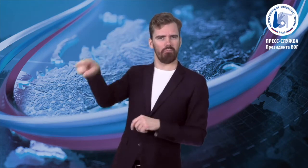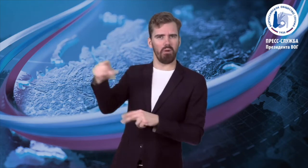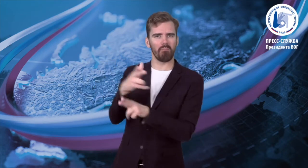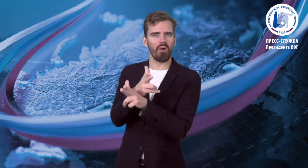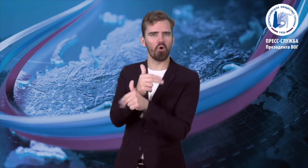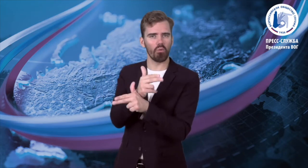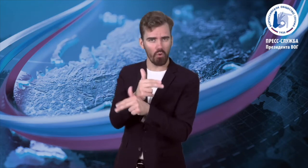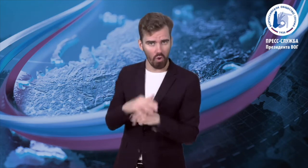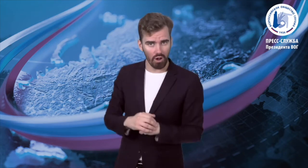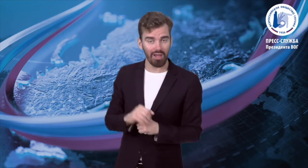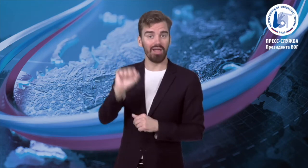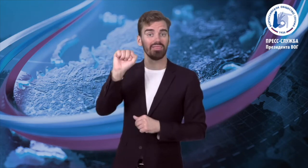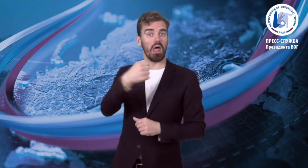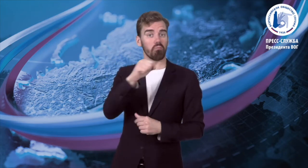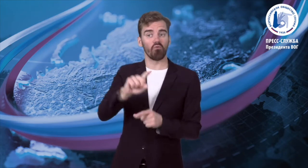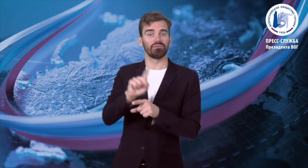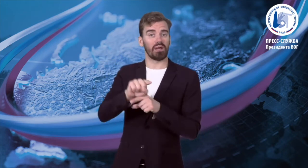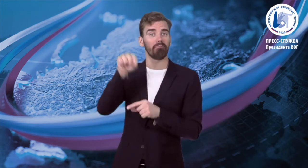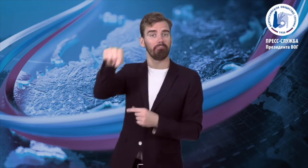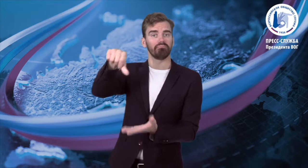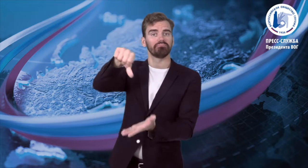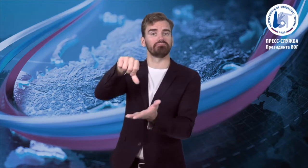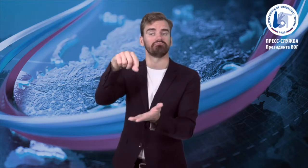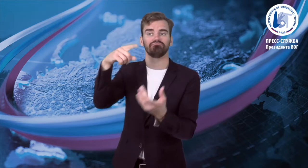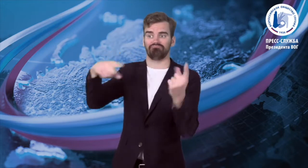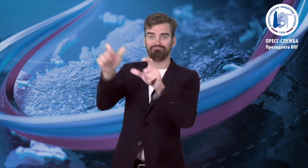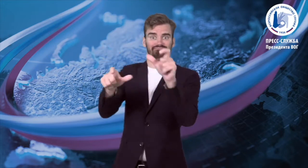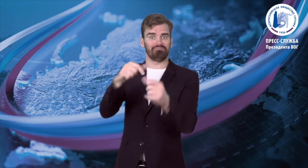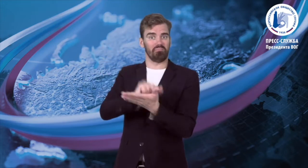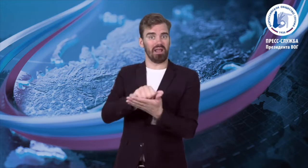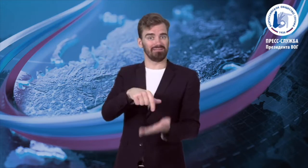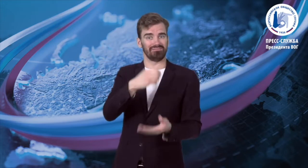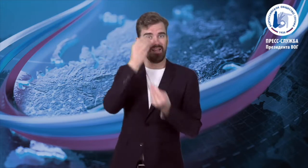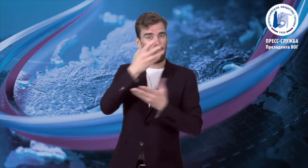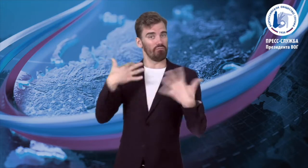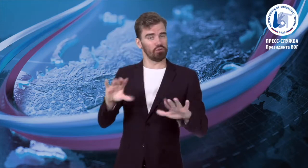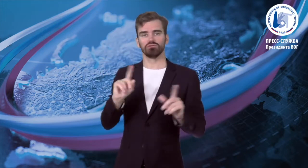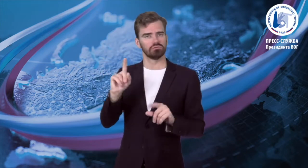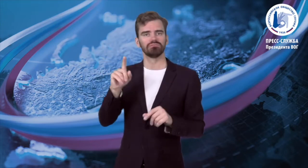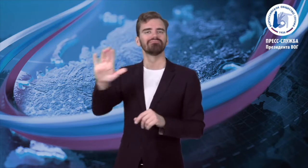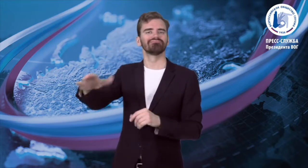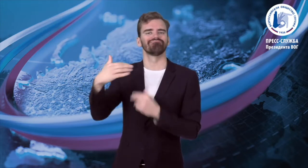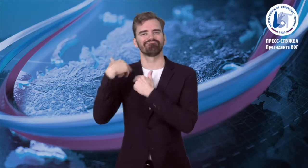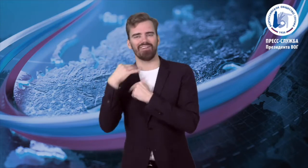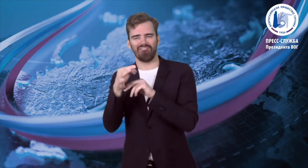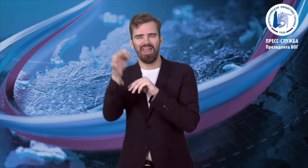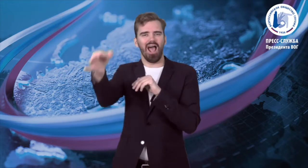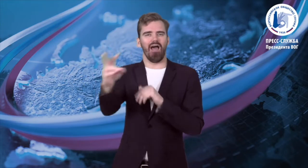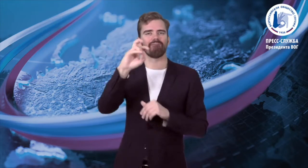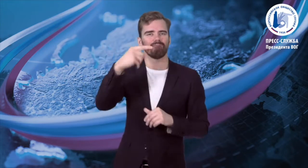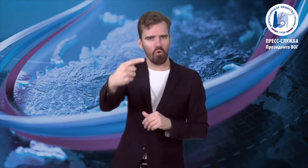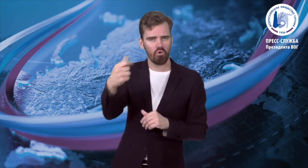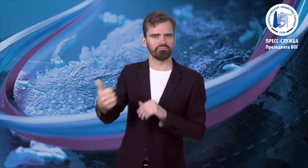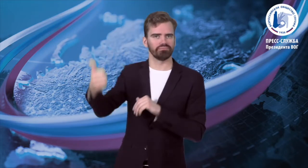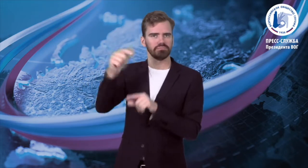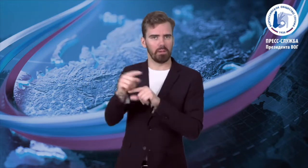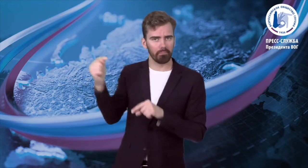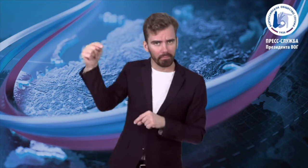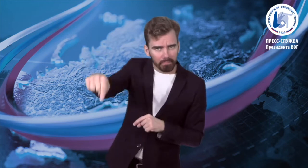In Tambov, Ms. Bunina, the chairman of the Tambov ARSD RO, together with the commissioner for human rights